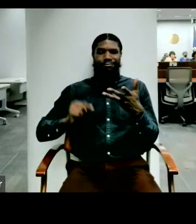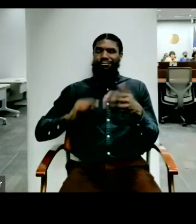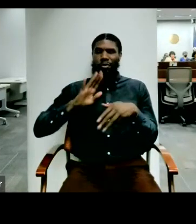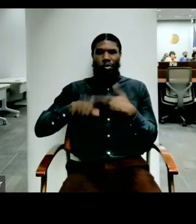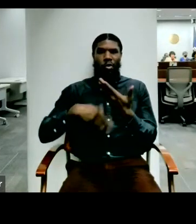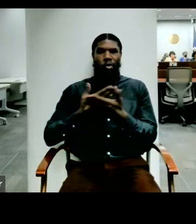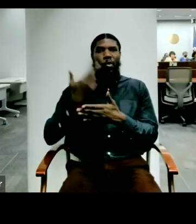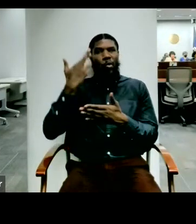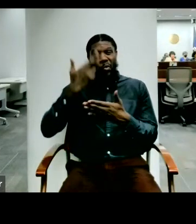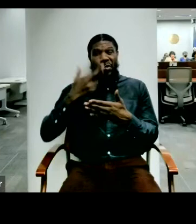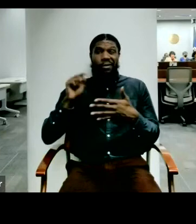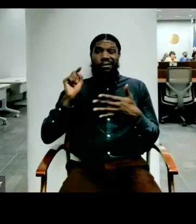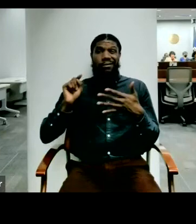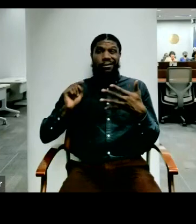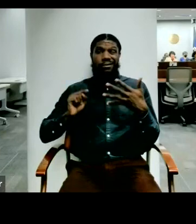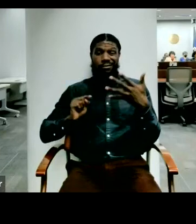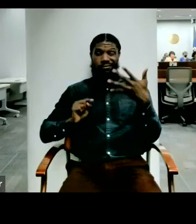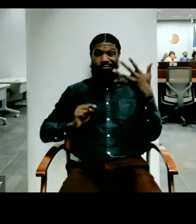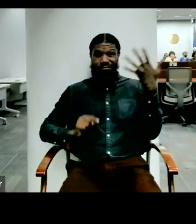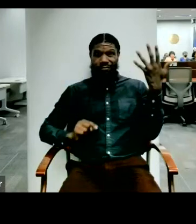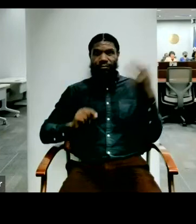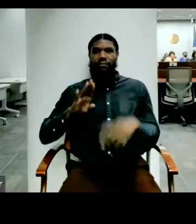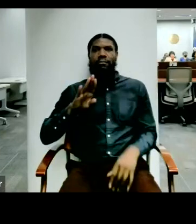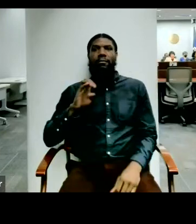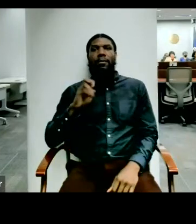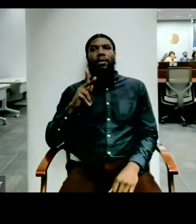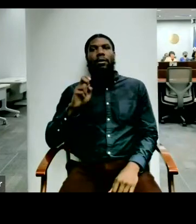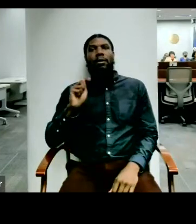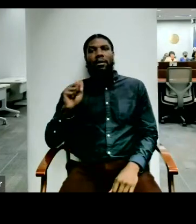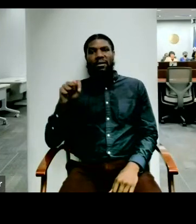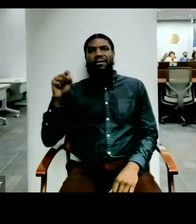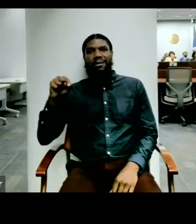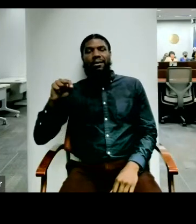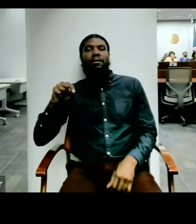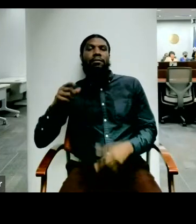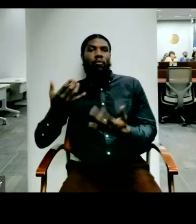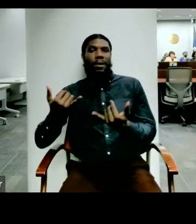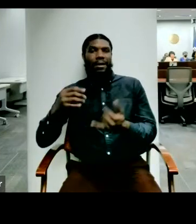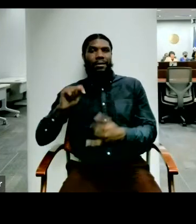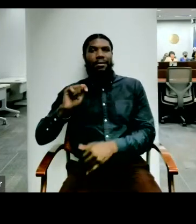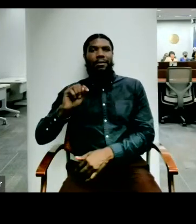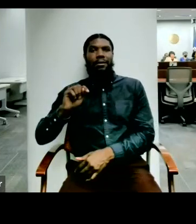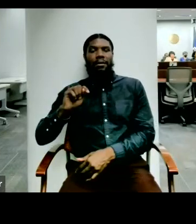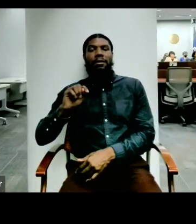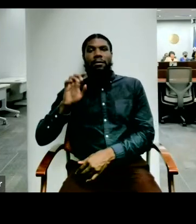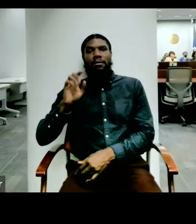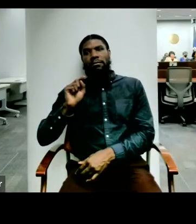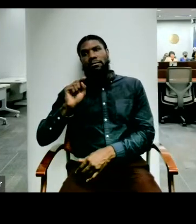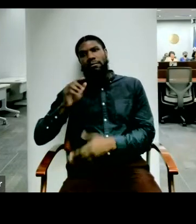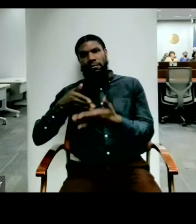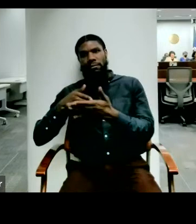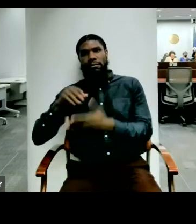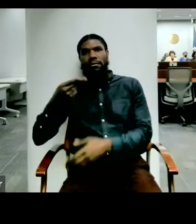Becket has consistently been working to try to reverse at the Supreme Court. Well, thank you. That was very helpful.